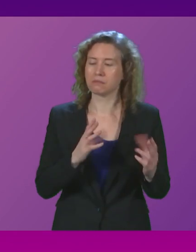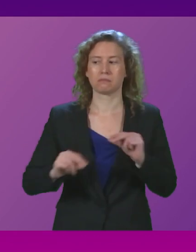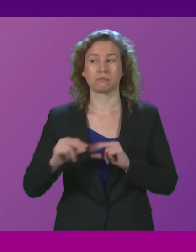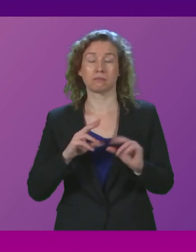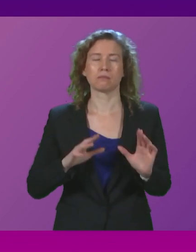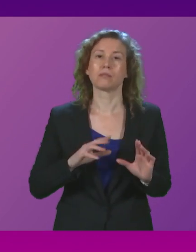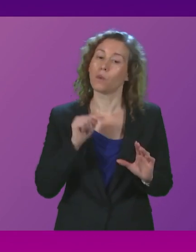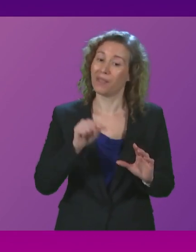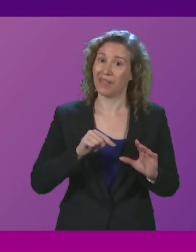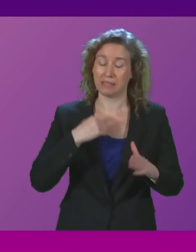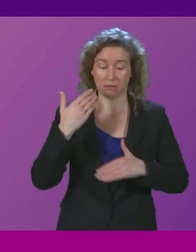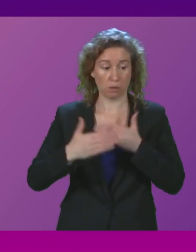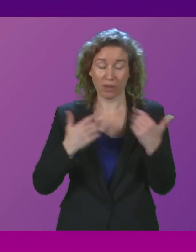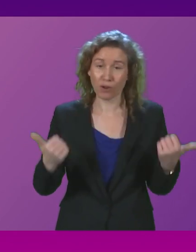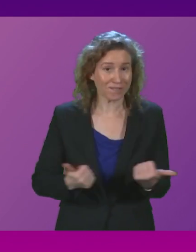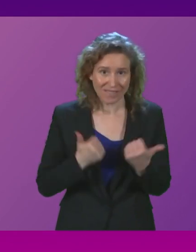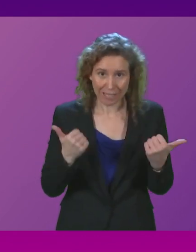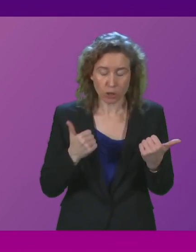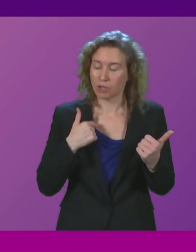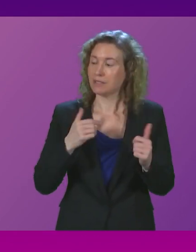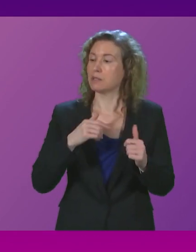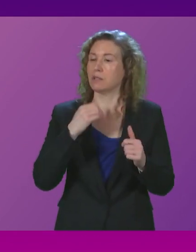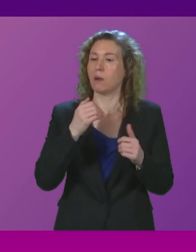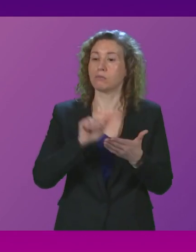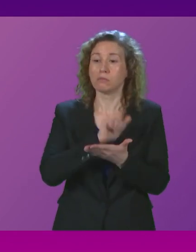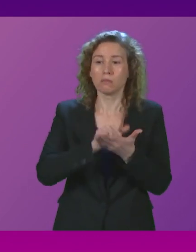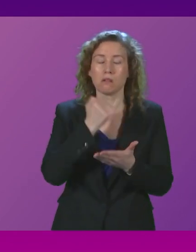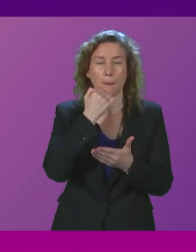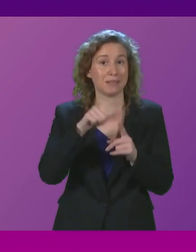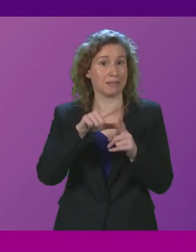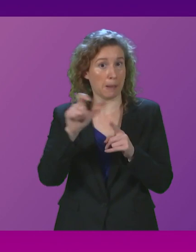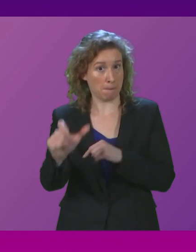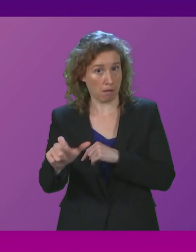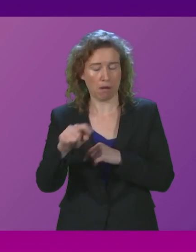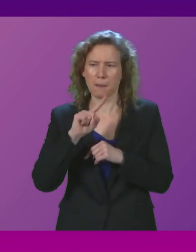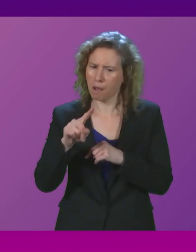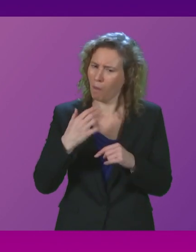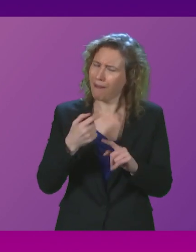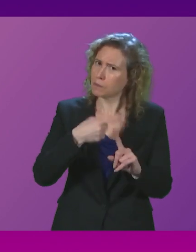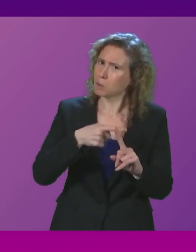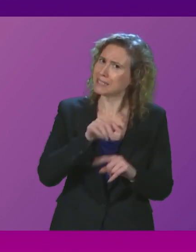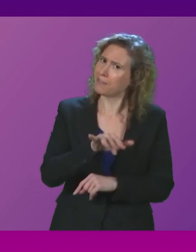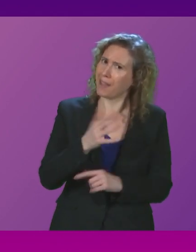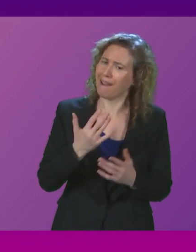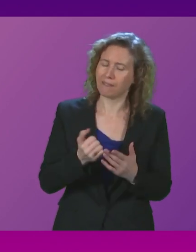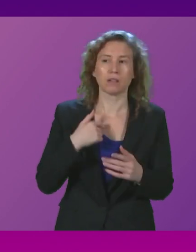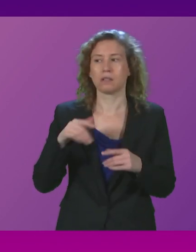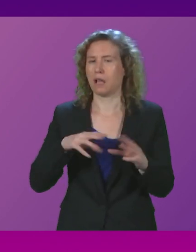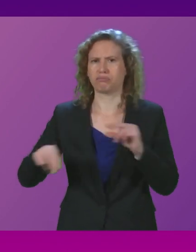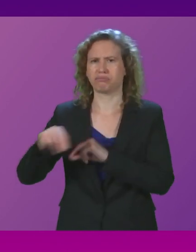The cycle is not yet complete, but I think that there is much to be encouraged about.